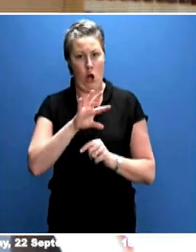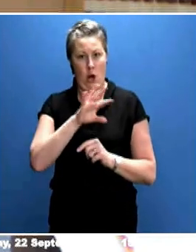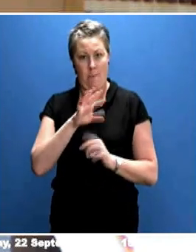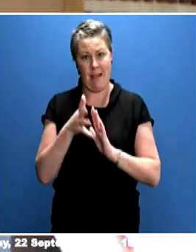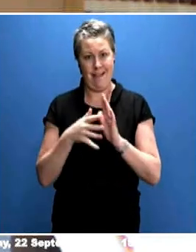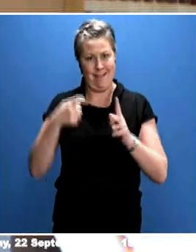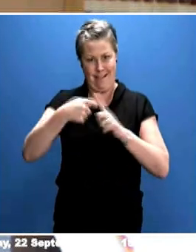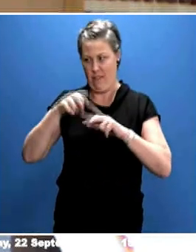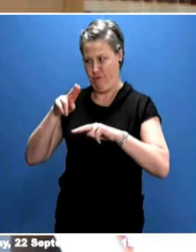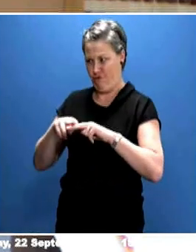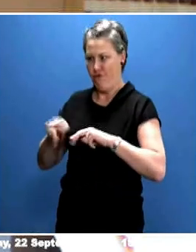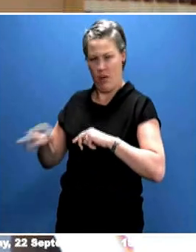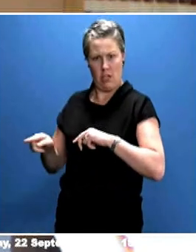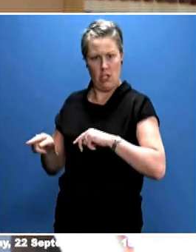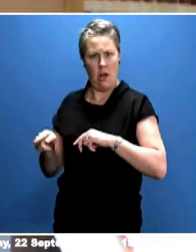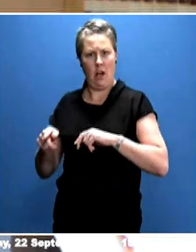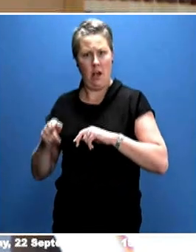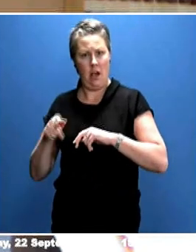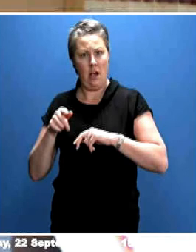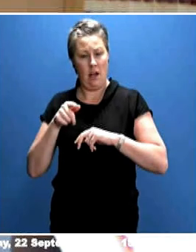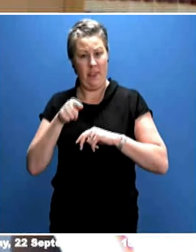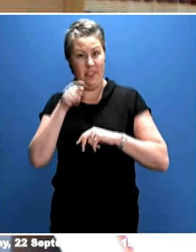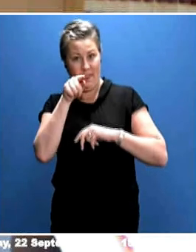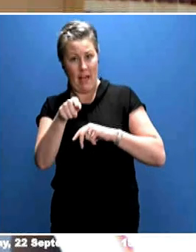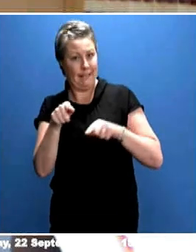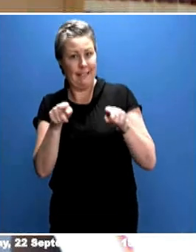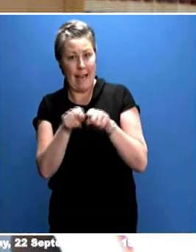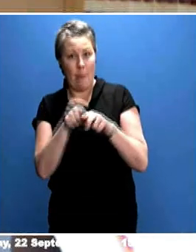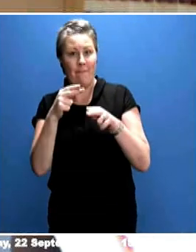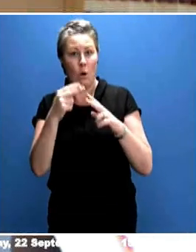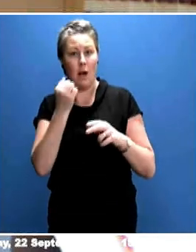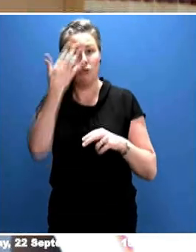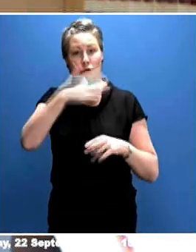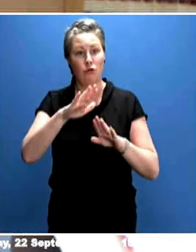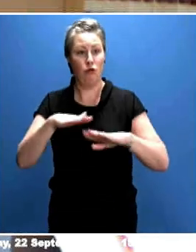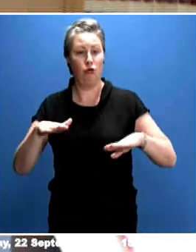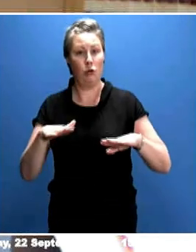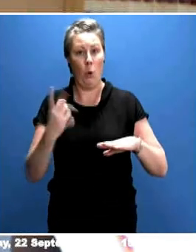Care Centre, it's something that applies to Aboriginal children in care,